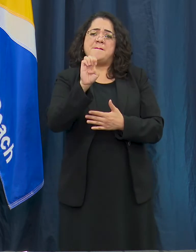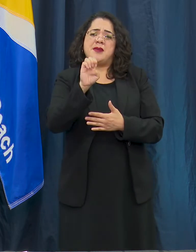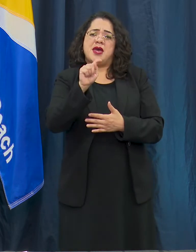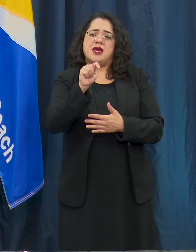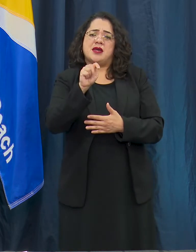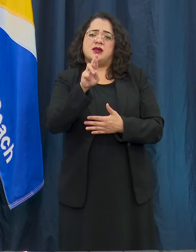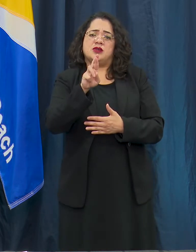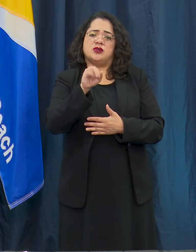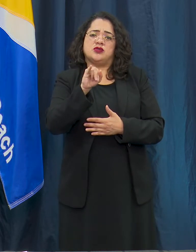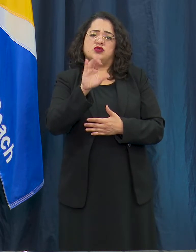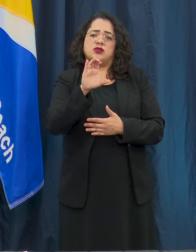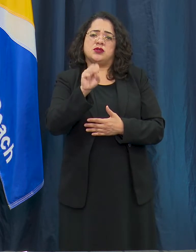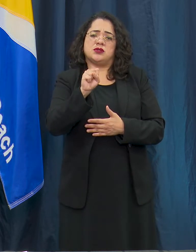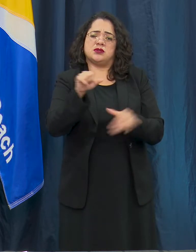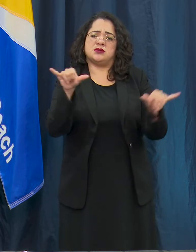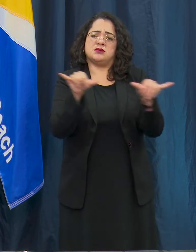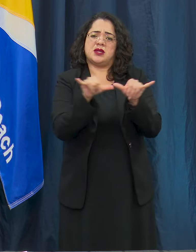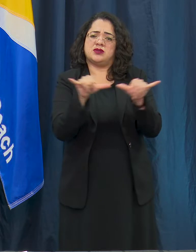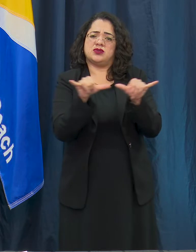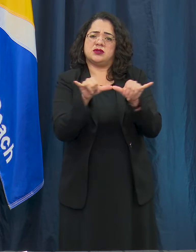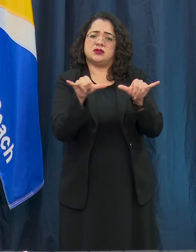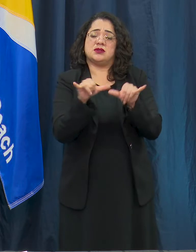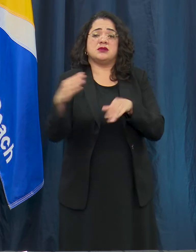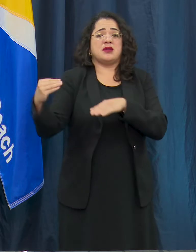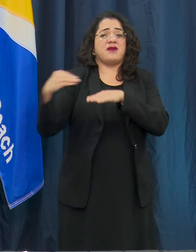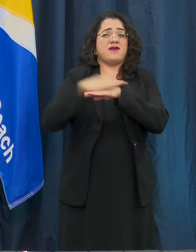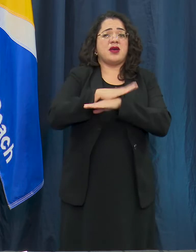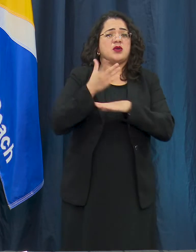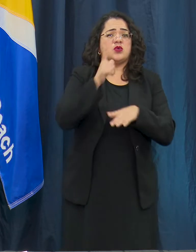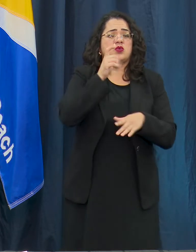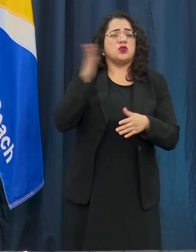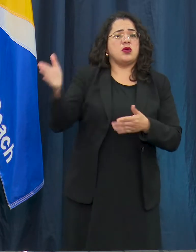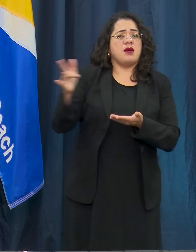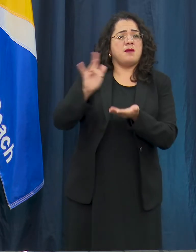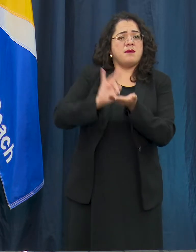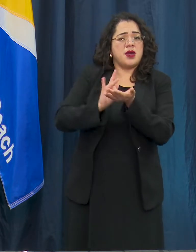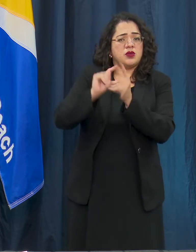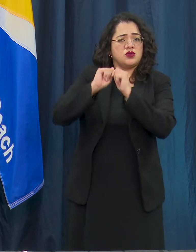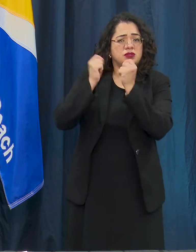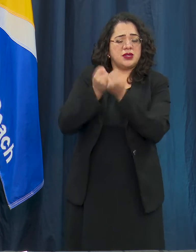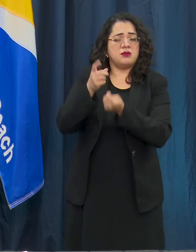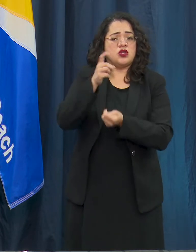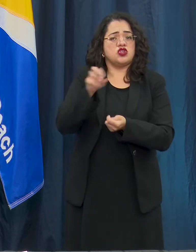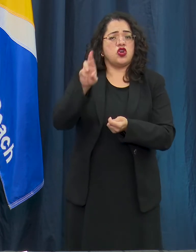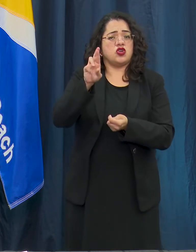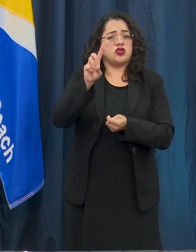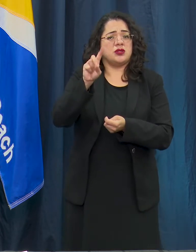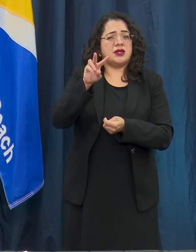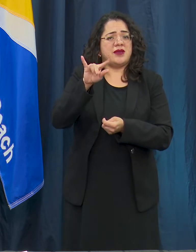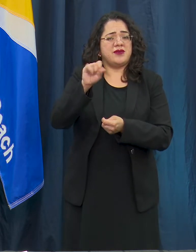of our medical team, Dr. Davis and the health department, our data scientists,